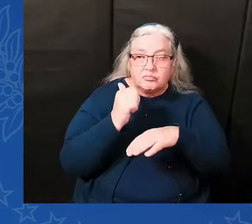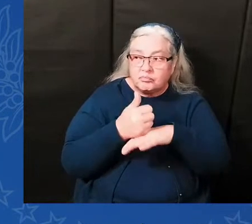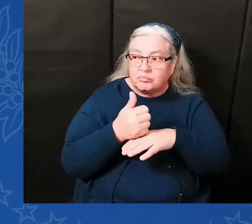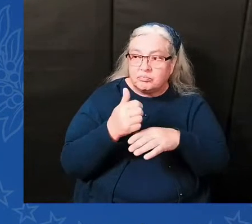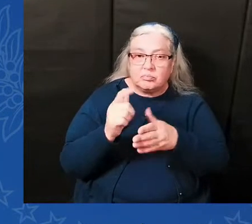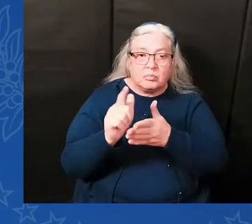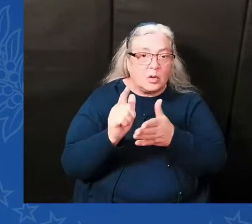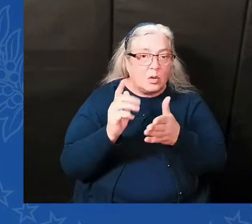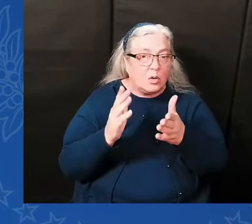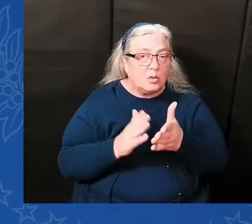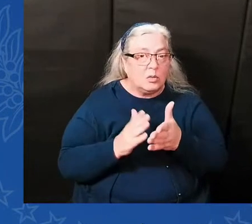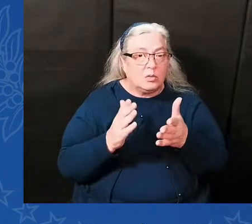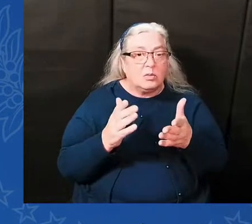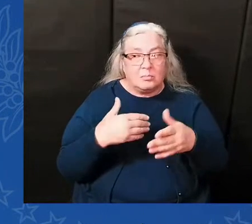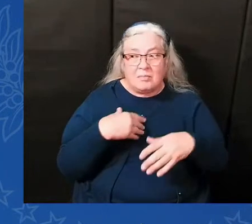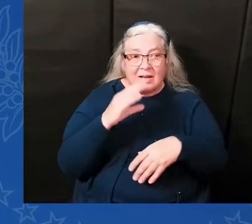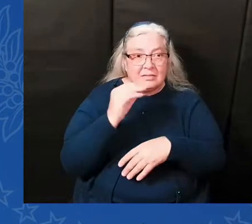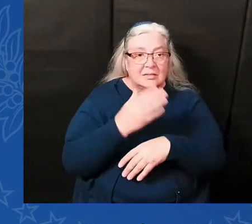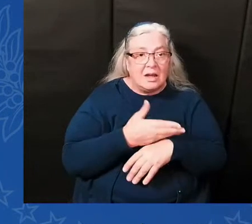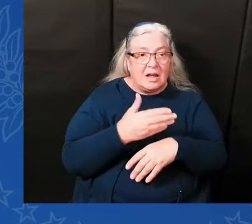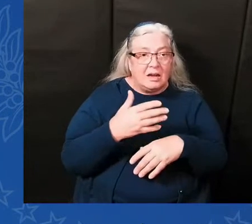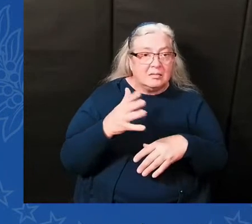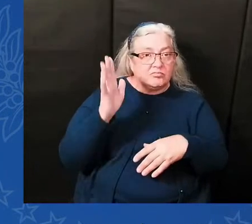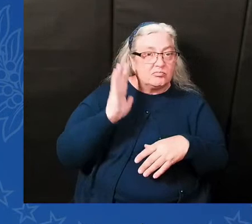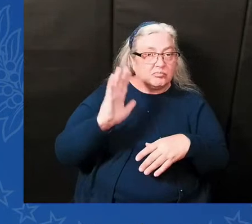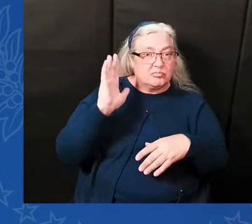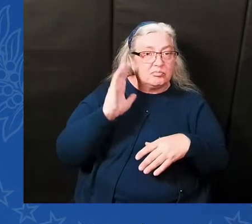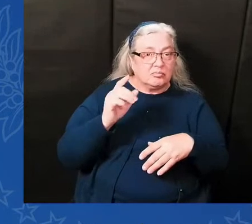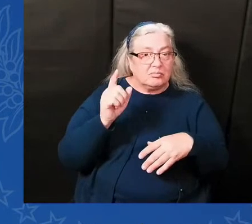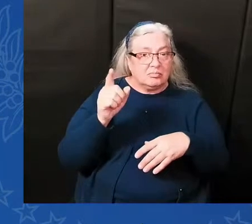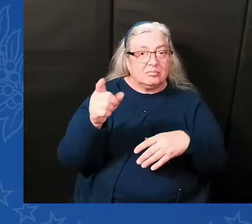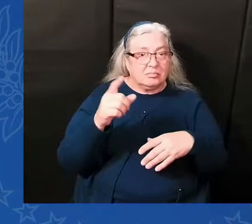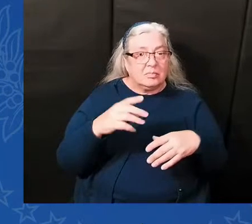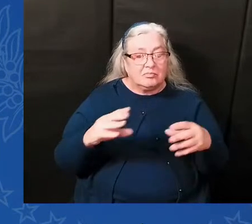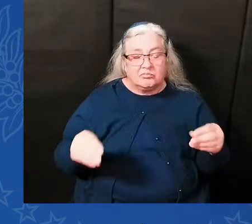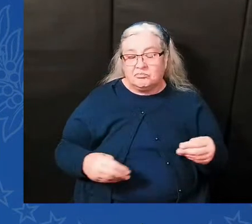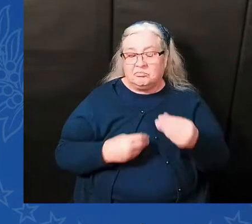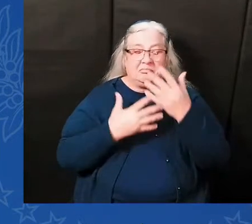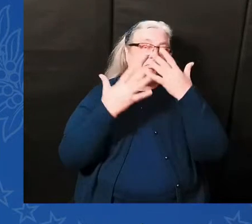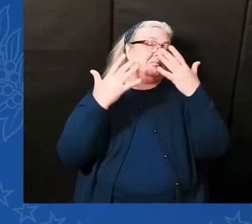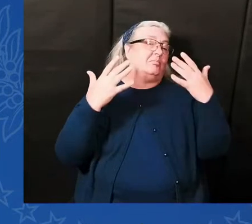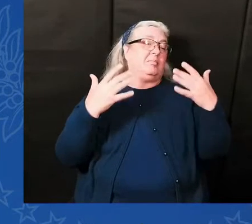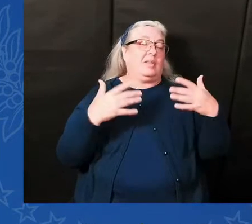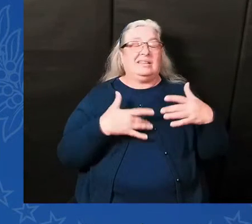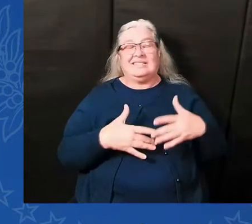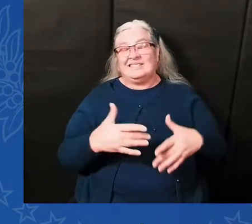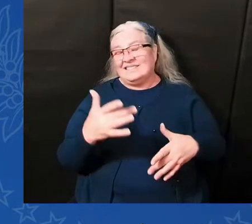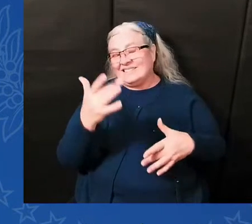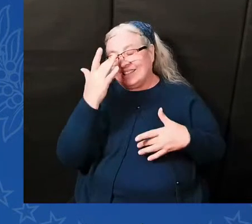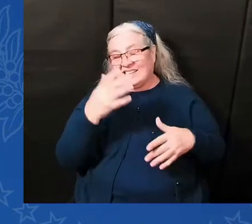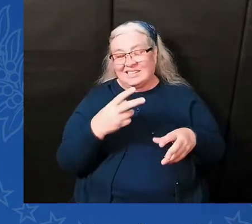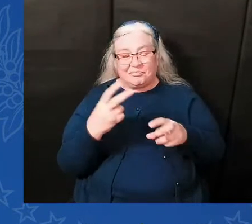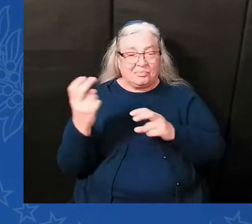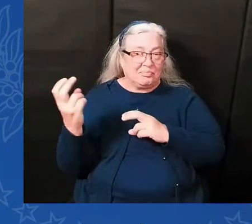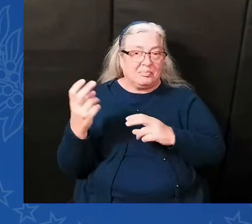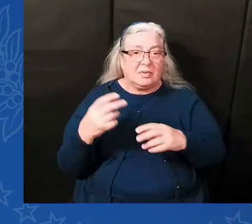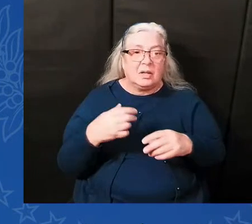and their families recover and receive compensation. You know, around 20 percent of firefighters are military veterans.